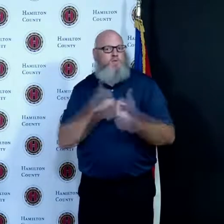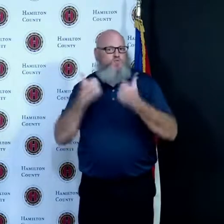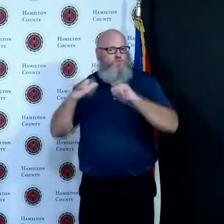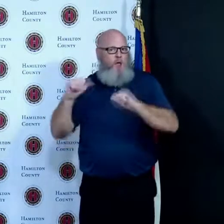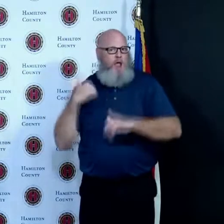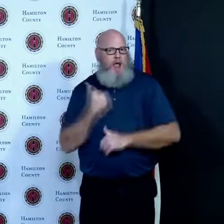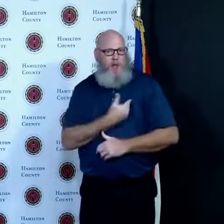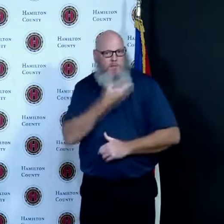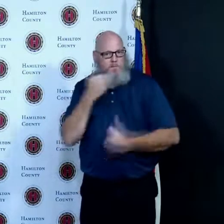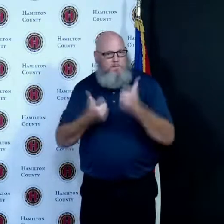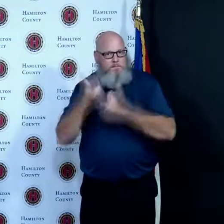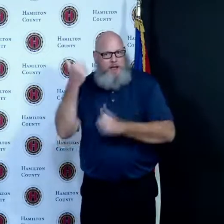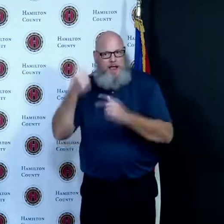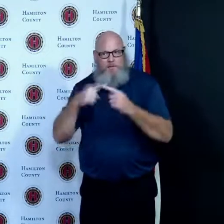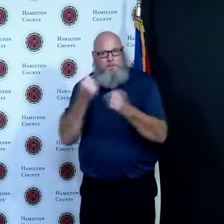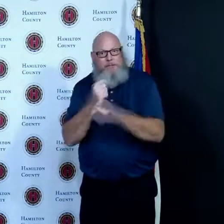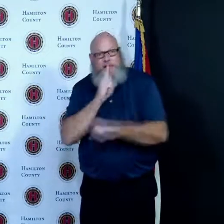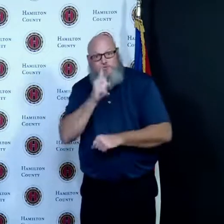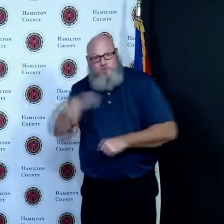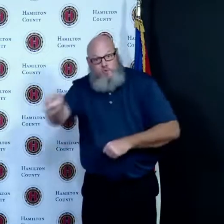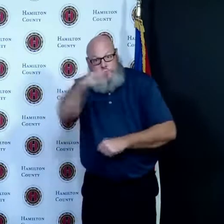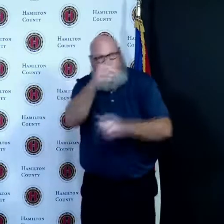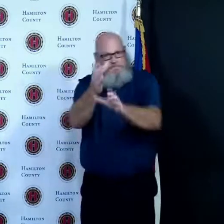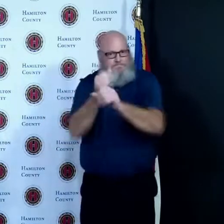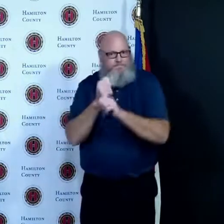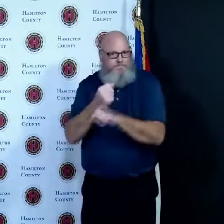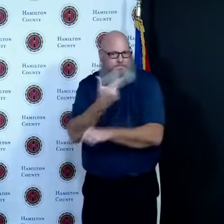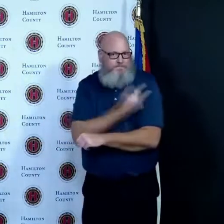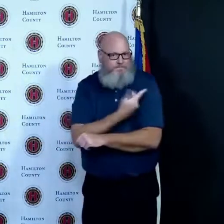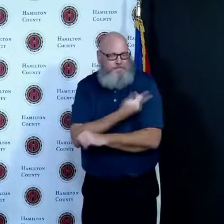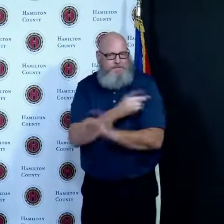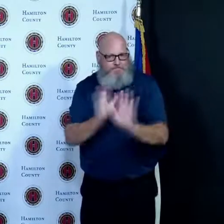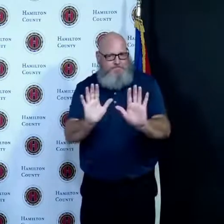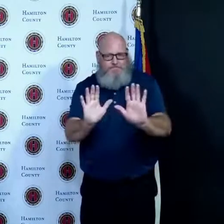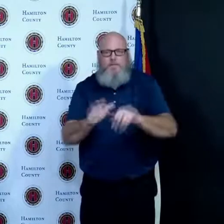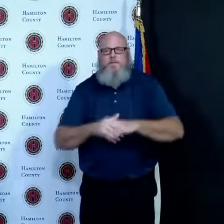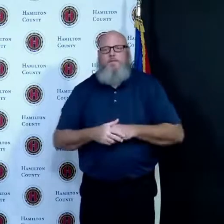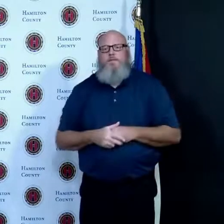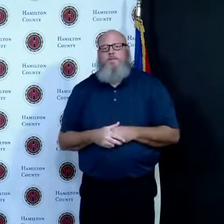more doses many more doses than what they're getting but we're just not getting the doses